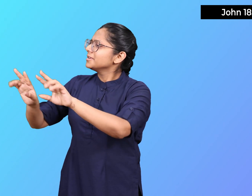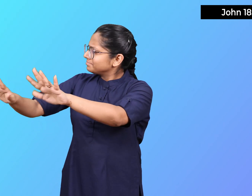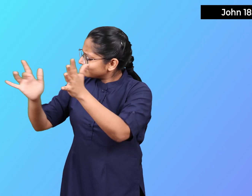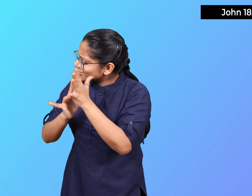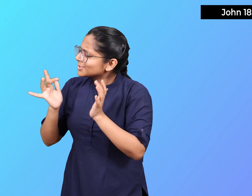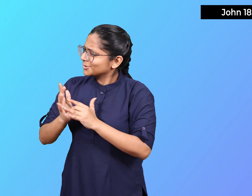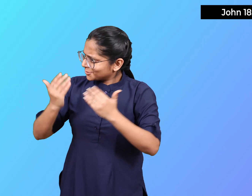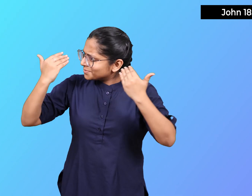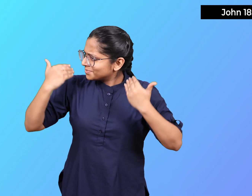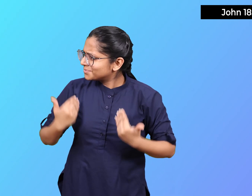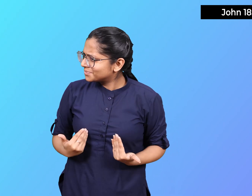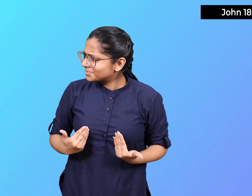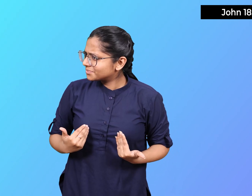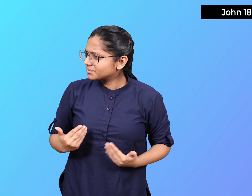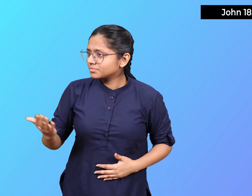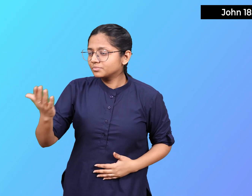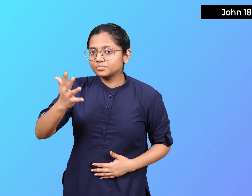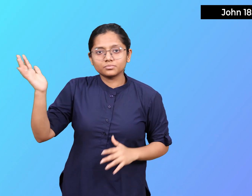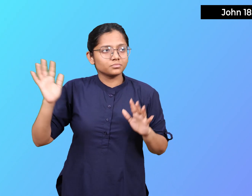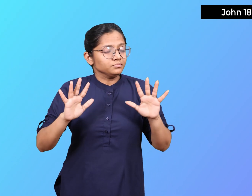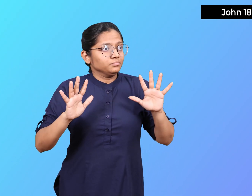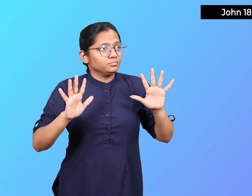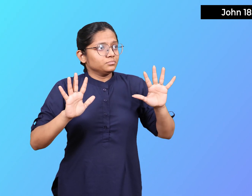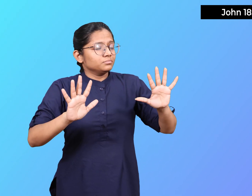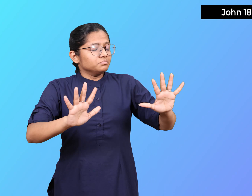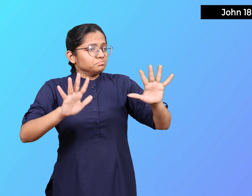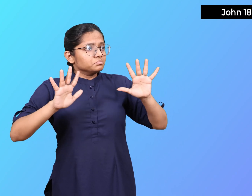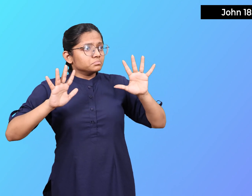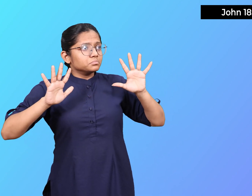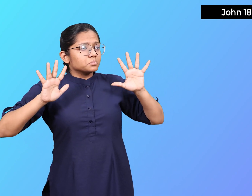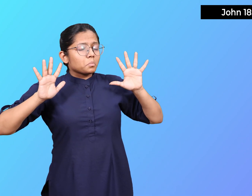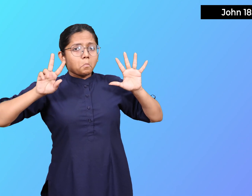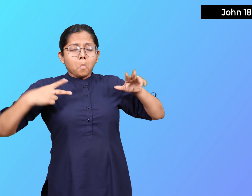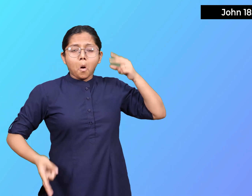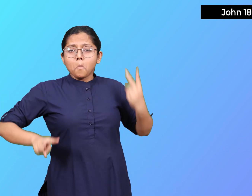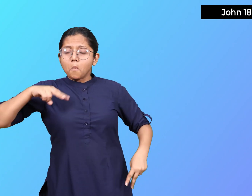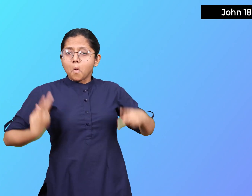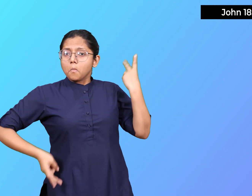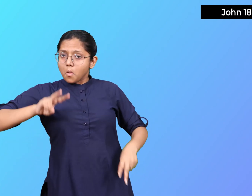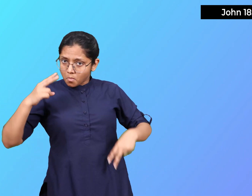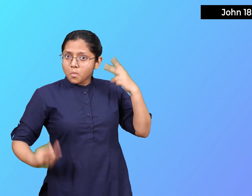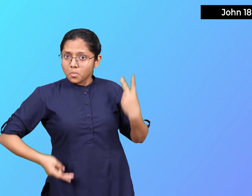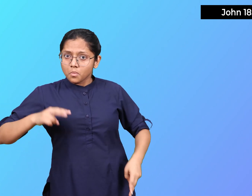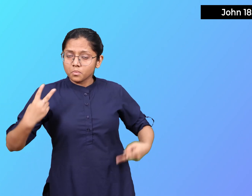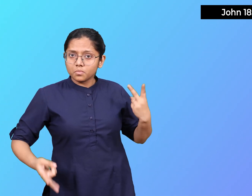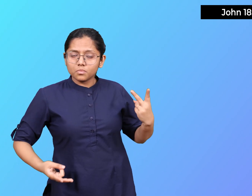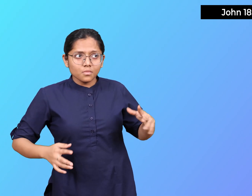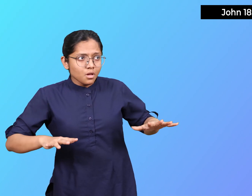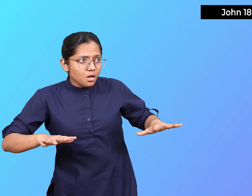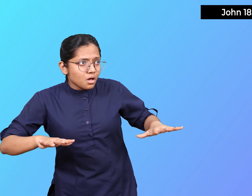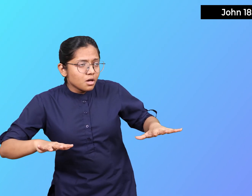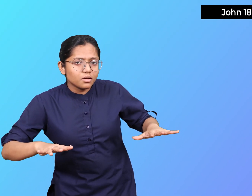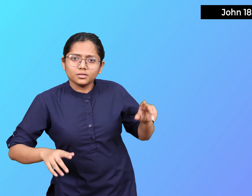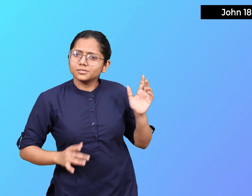When Jesus said, “I am Jesus,” the men moved back and fell to the ground.